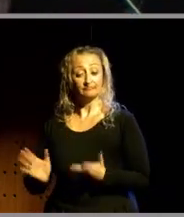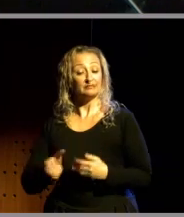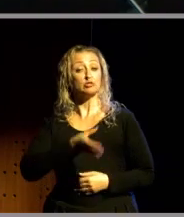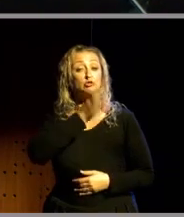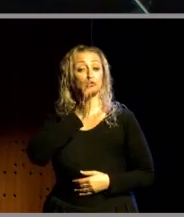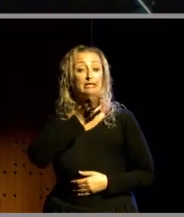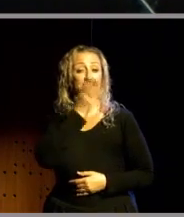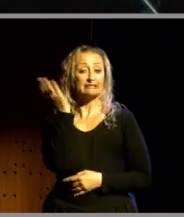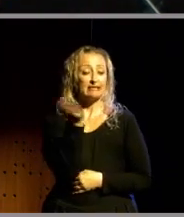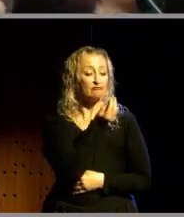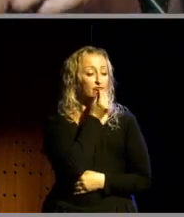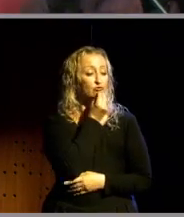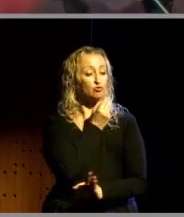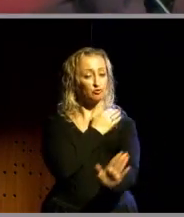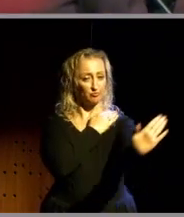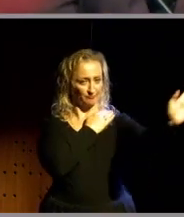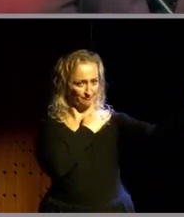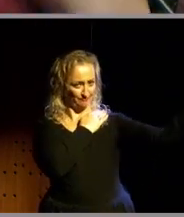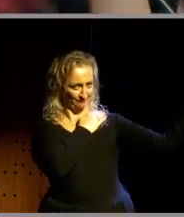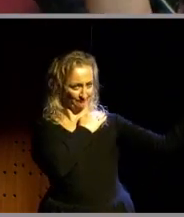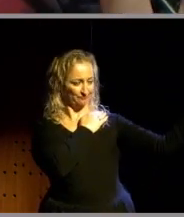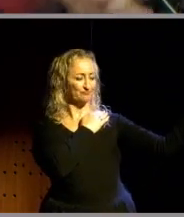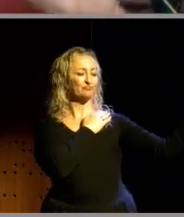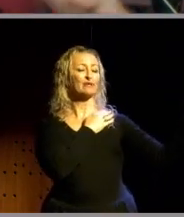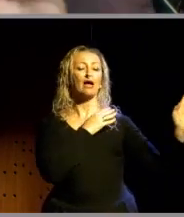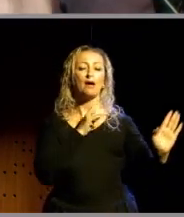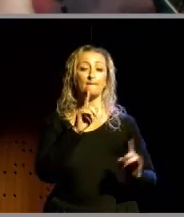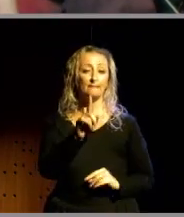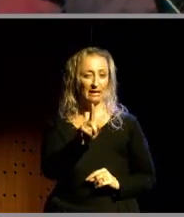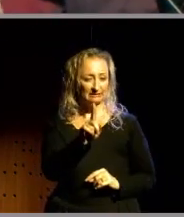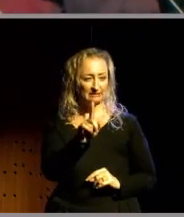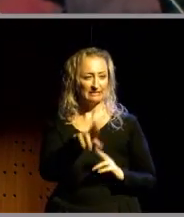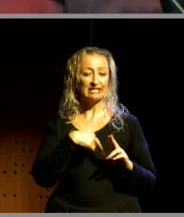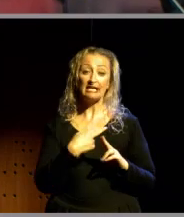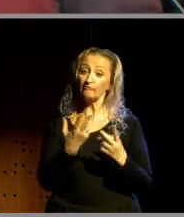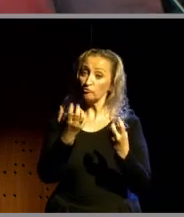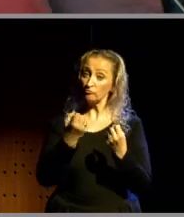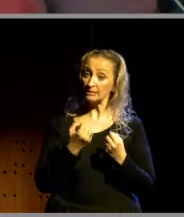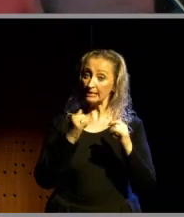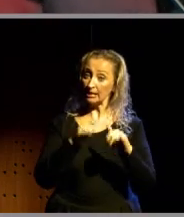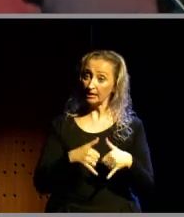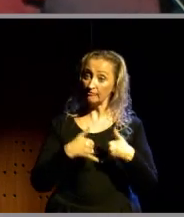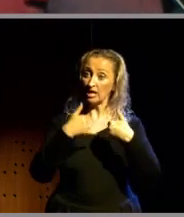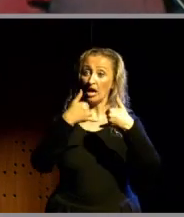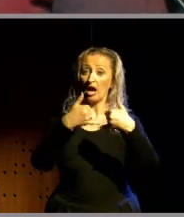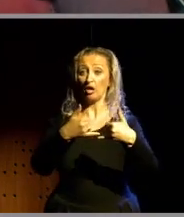which you came from the Bel Giorno room. So please go down there but, actually, if you received an award or you sit on the First Nations panel,